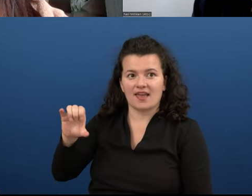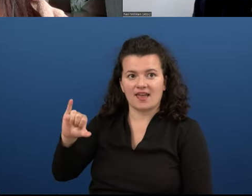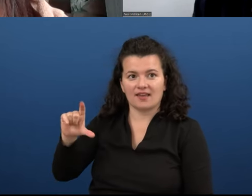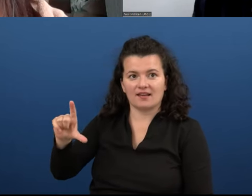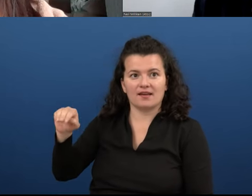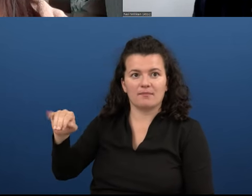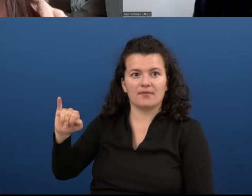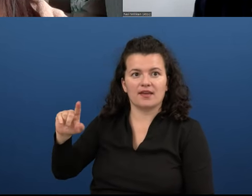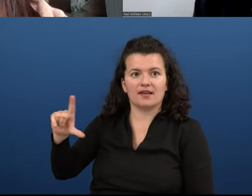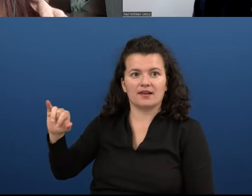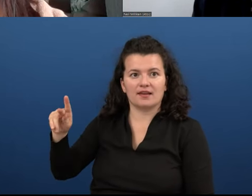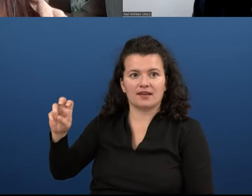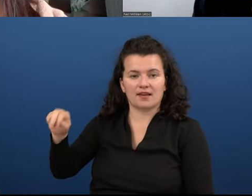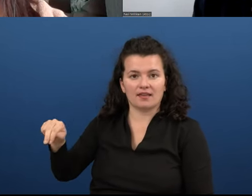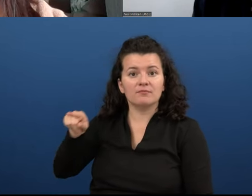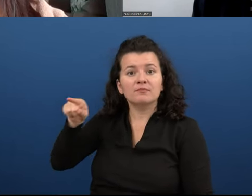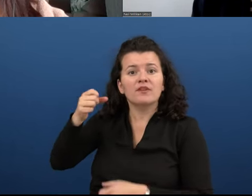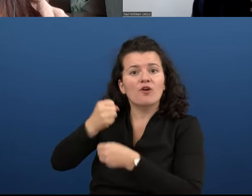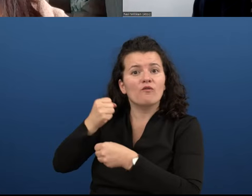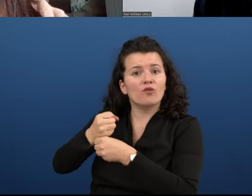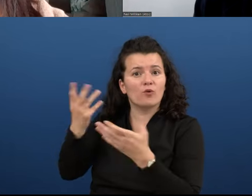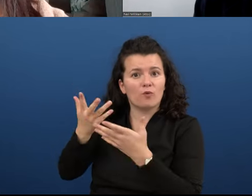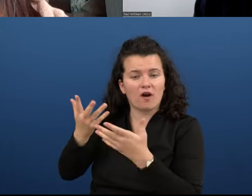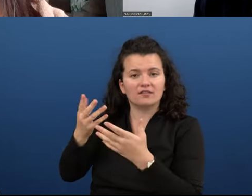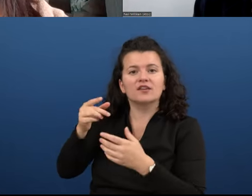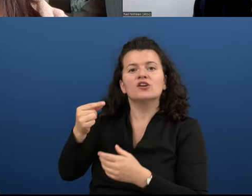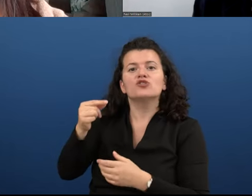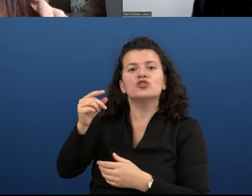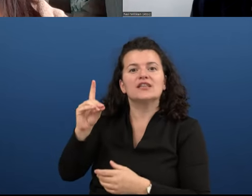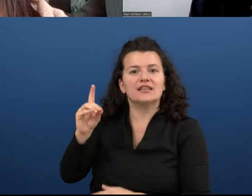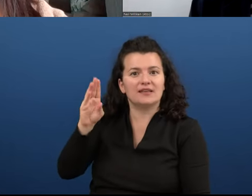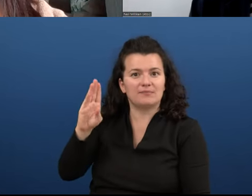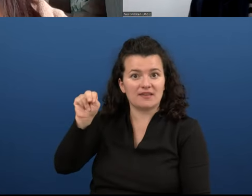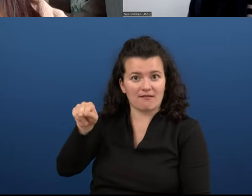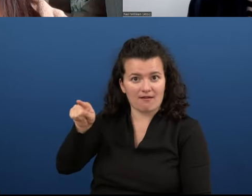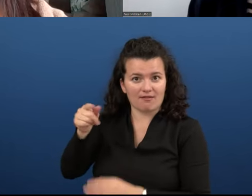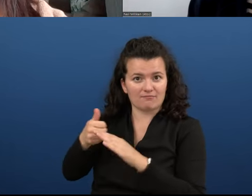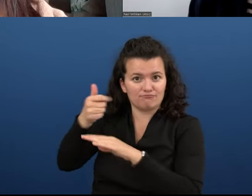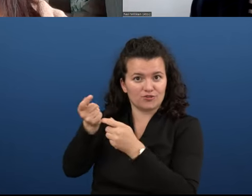01 talent to Africa. 14:25:44 He was launched its first collective